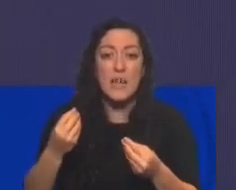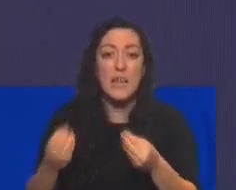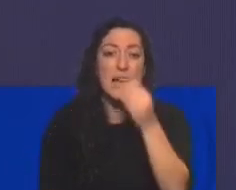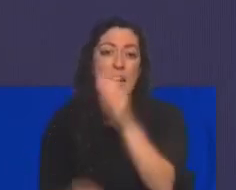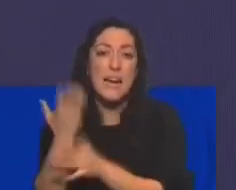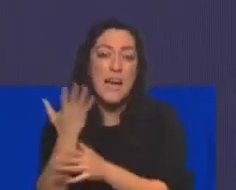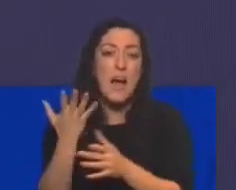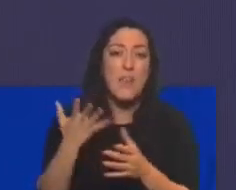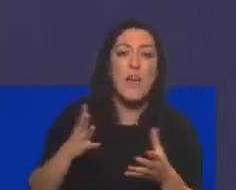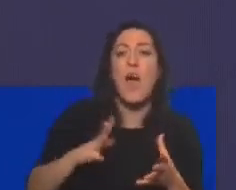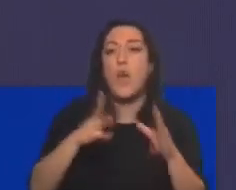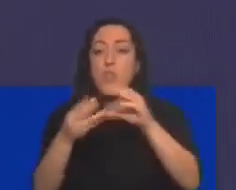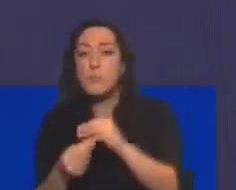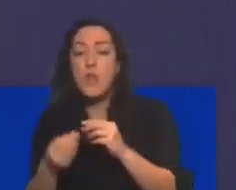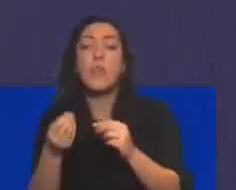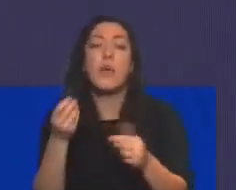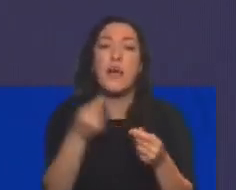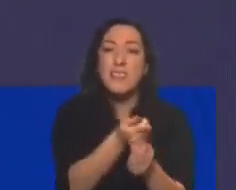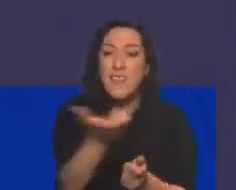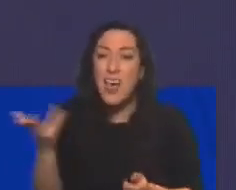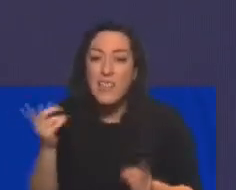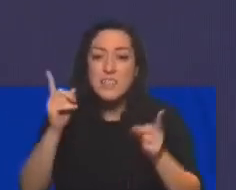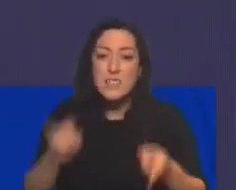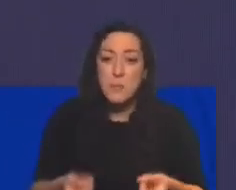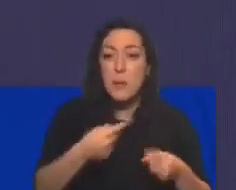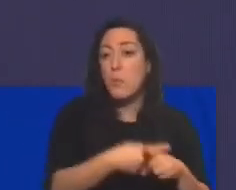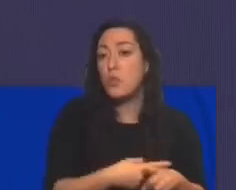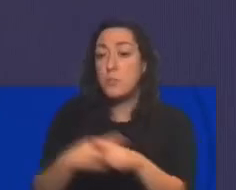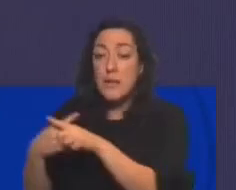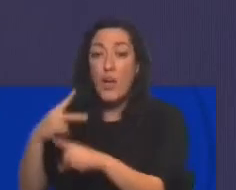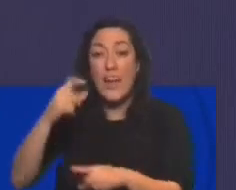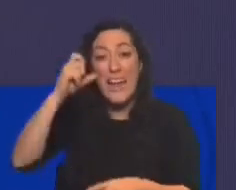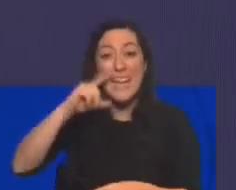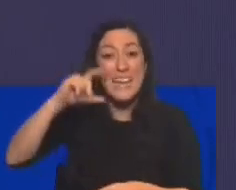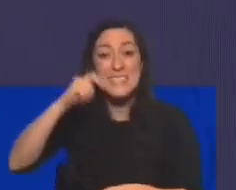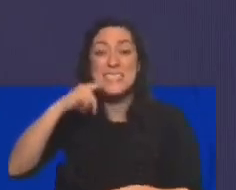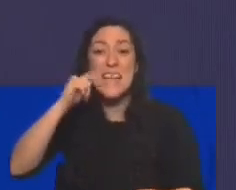quantities and above all, invent the Keynesian multiplier, which is to violate